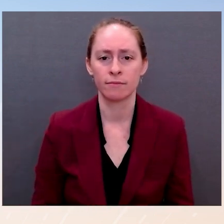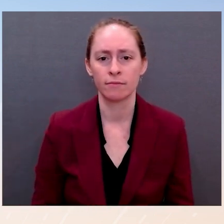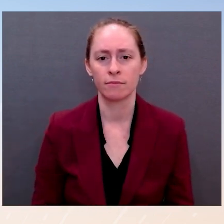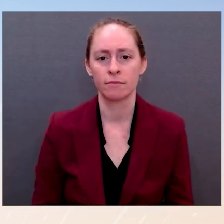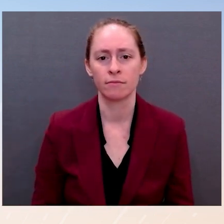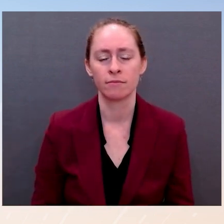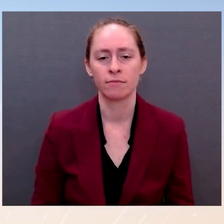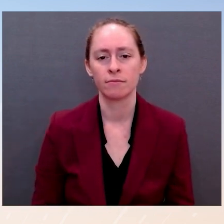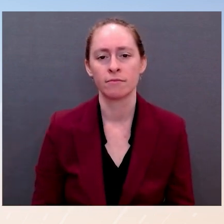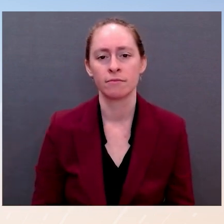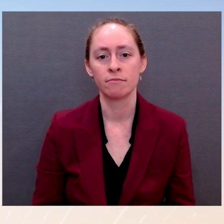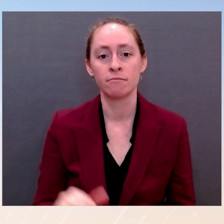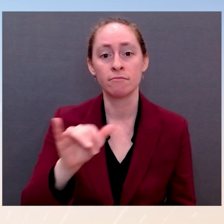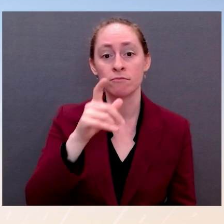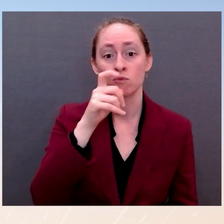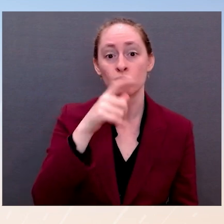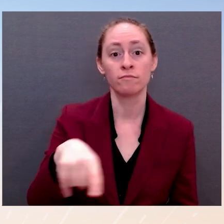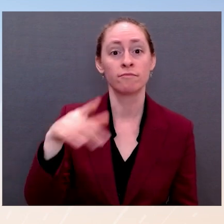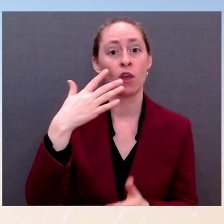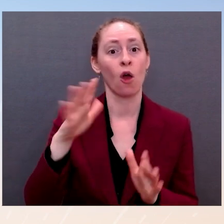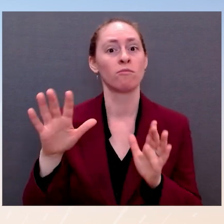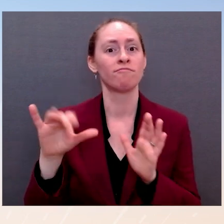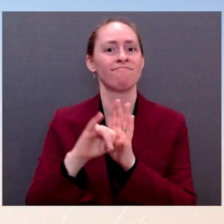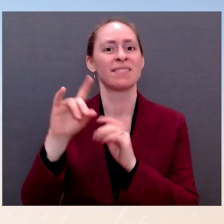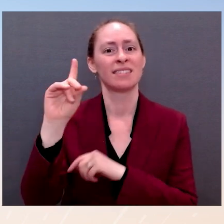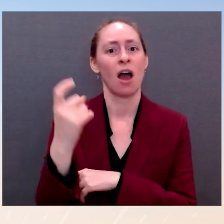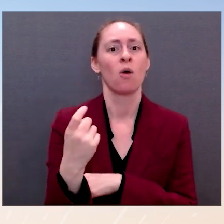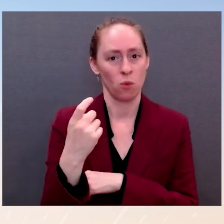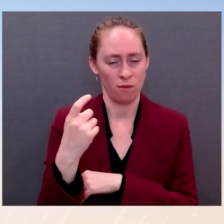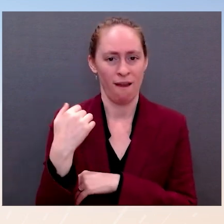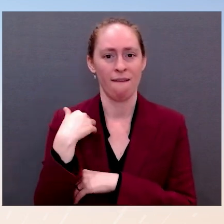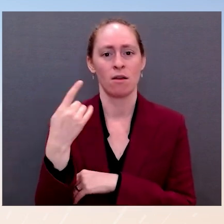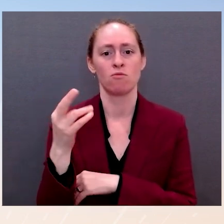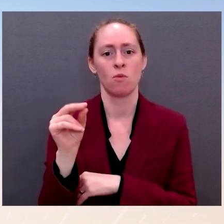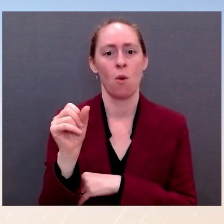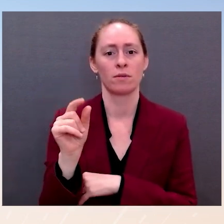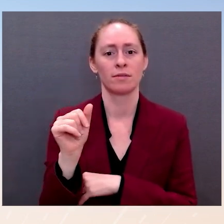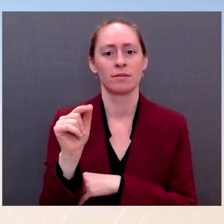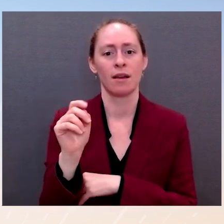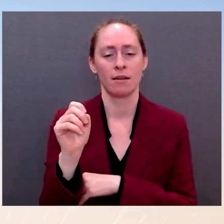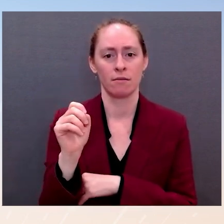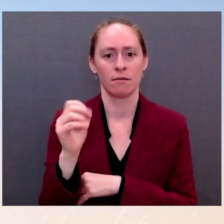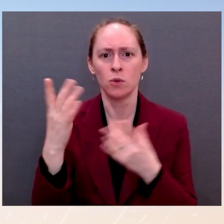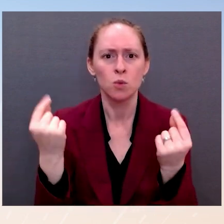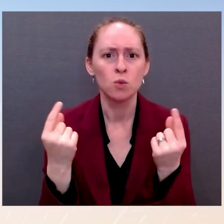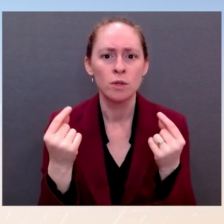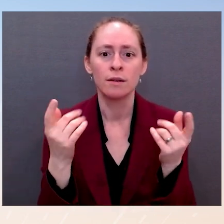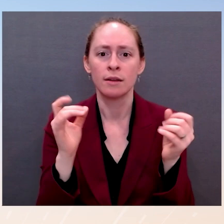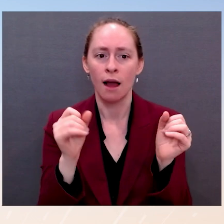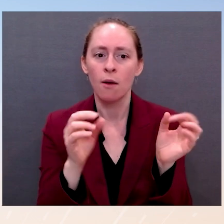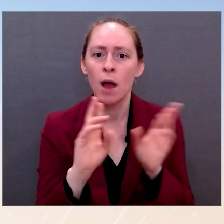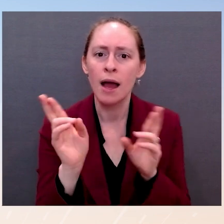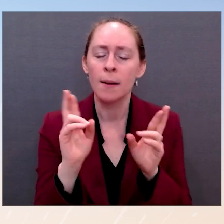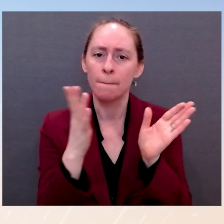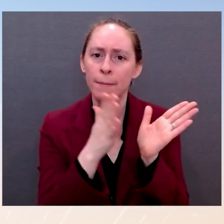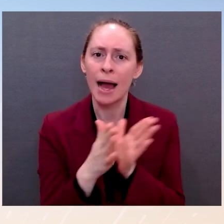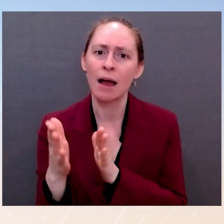but also those men who are living with prostate cancer to, you know, to develop a game plan to develop a treatment plan